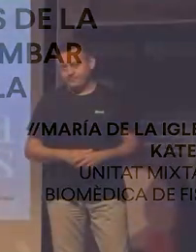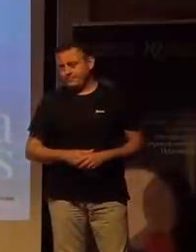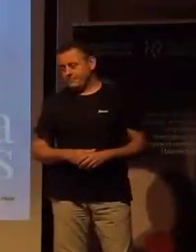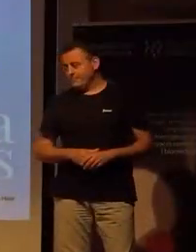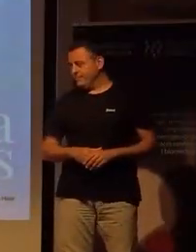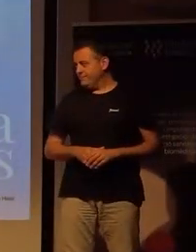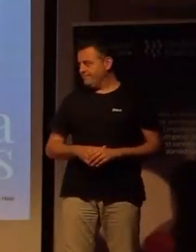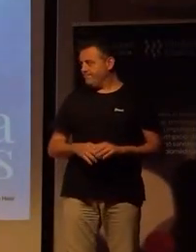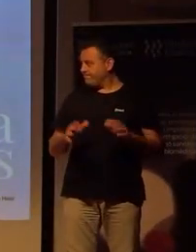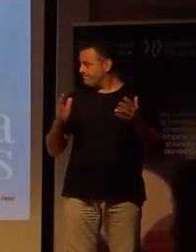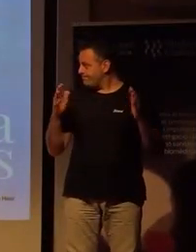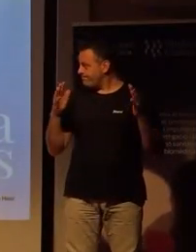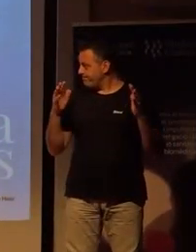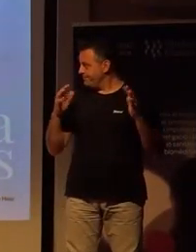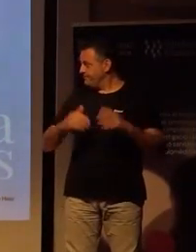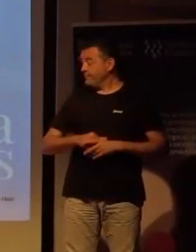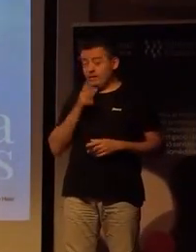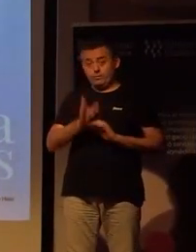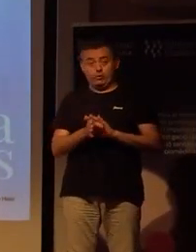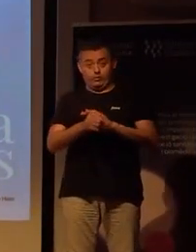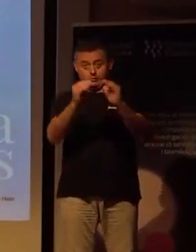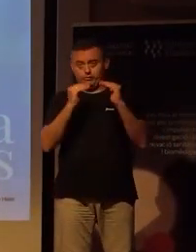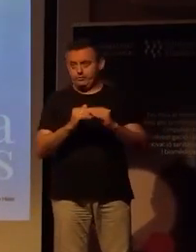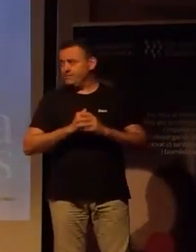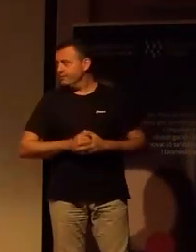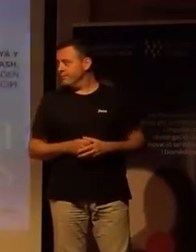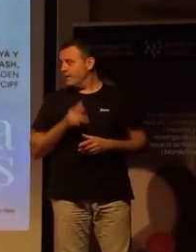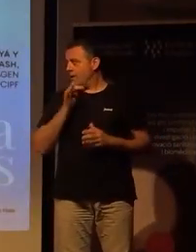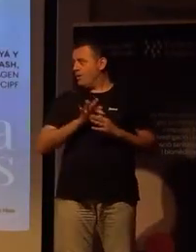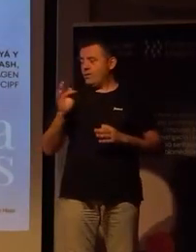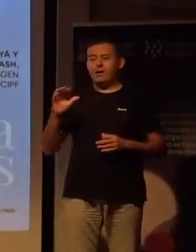Let’s continue, now it is the turn of Carlos Serra,